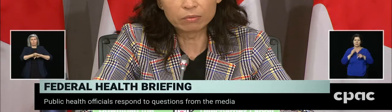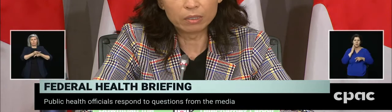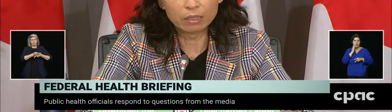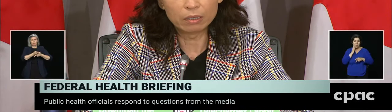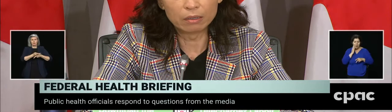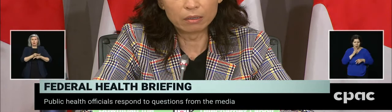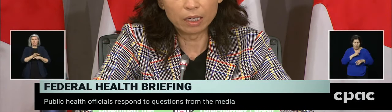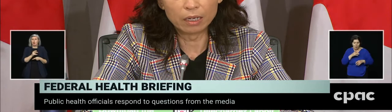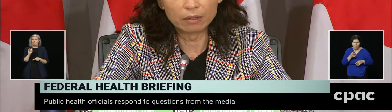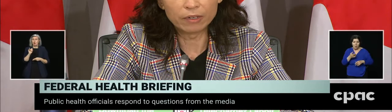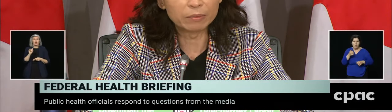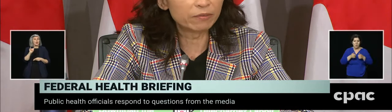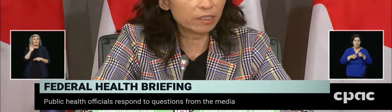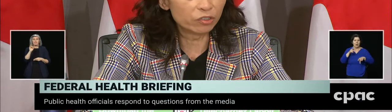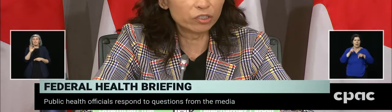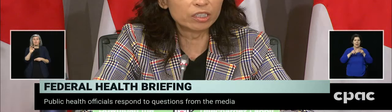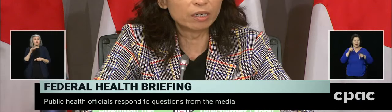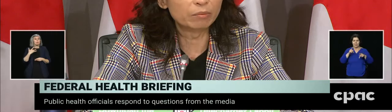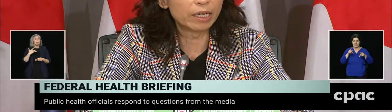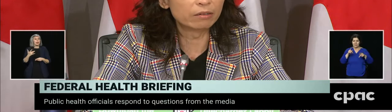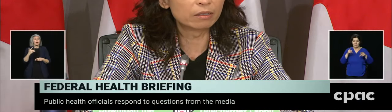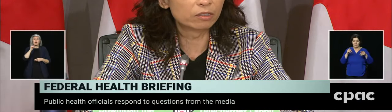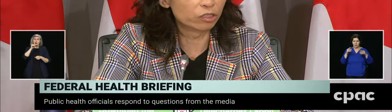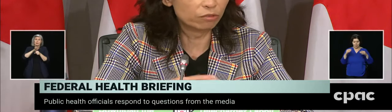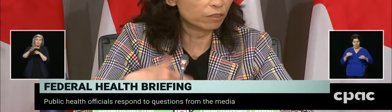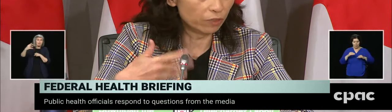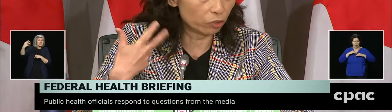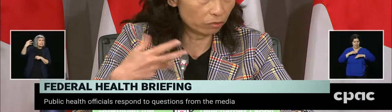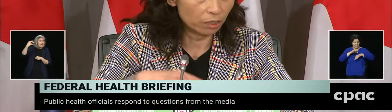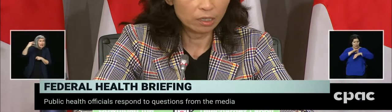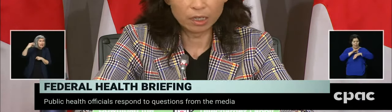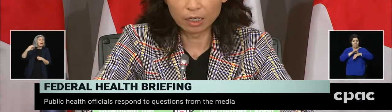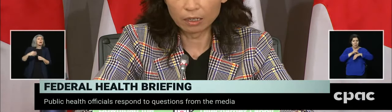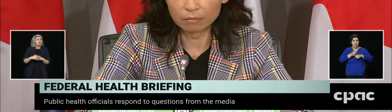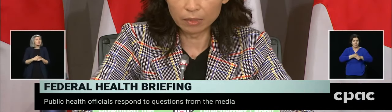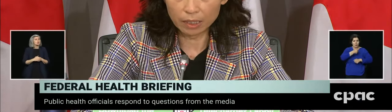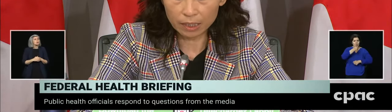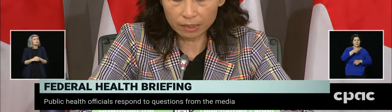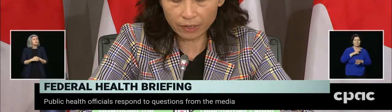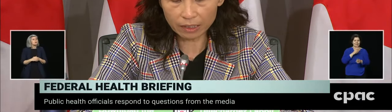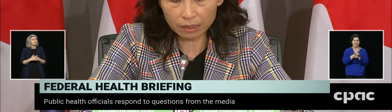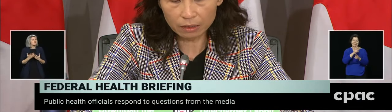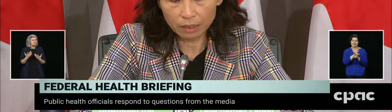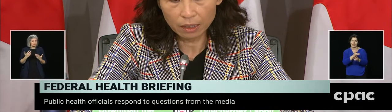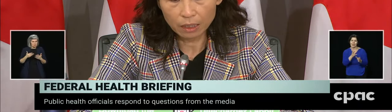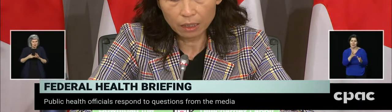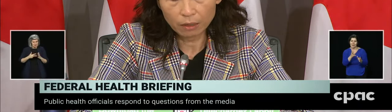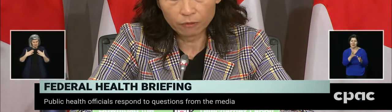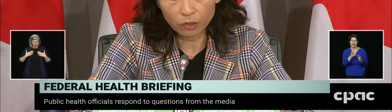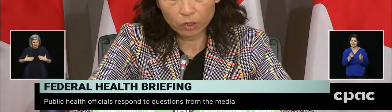THEMSELVES MORE, I THINK -- I WOULD ADVISE ALSO JUST TOUCHING